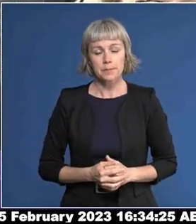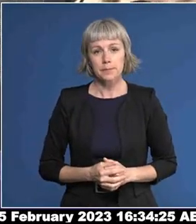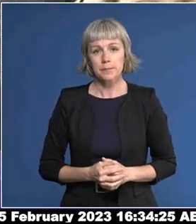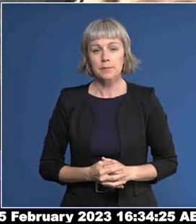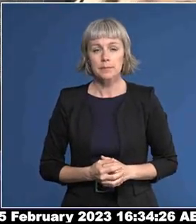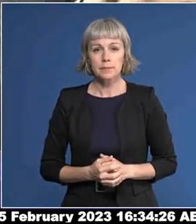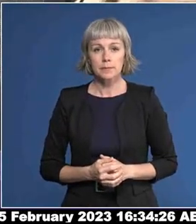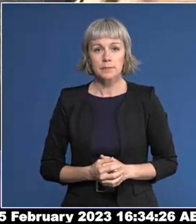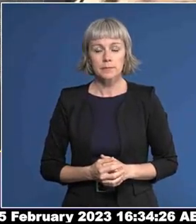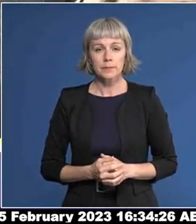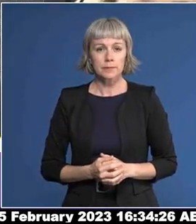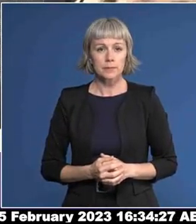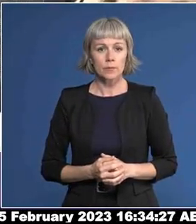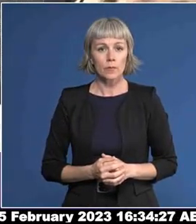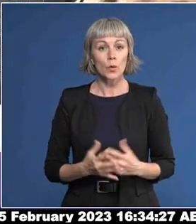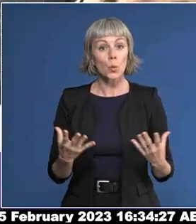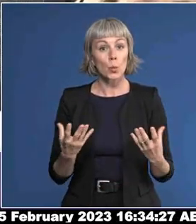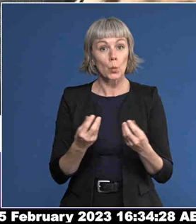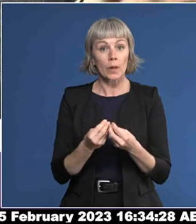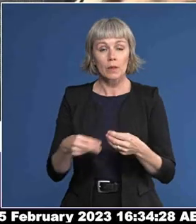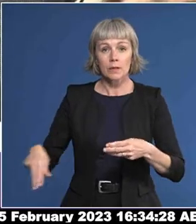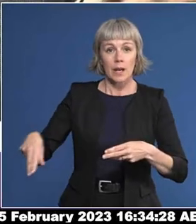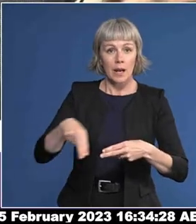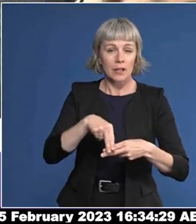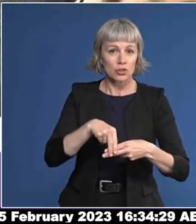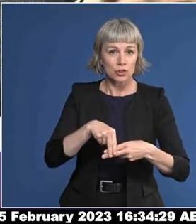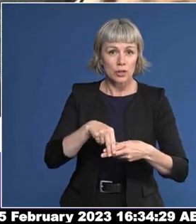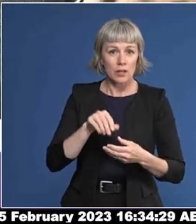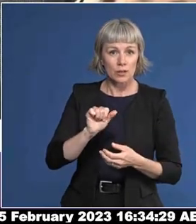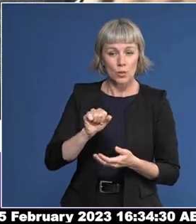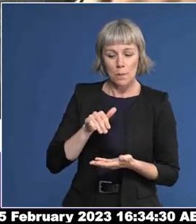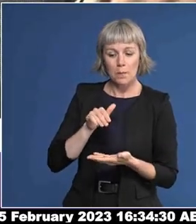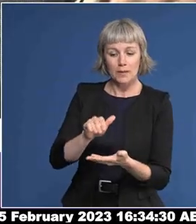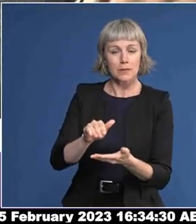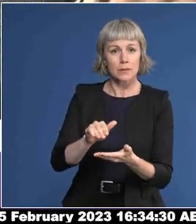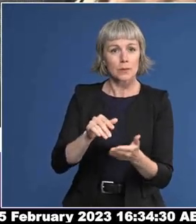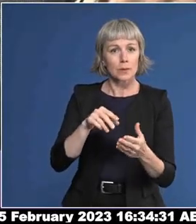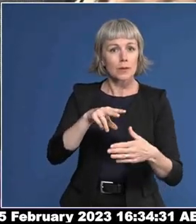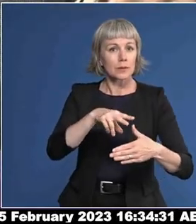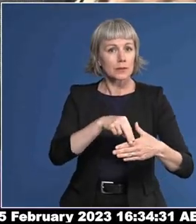And together with its annexures, which you have in your bundle from tabs 22 to 29, I ask